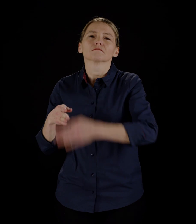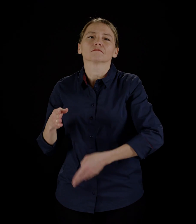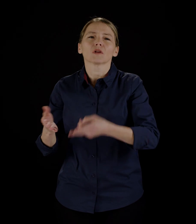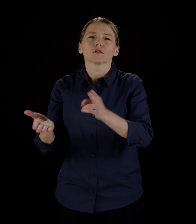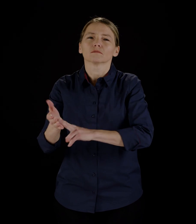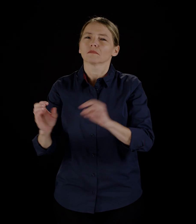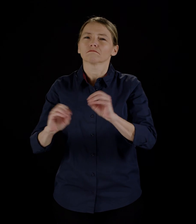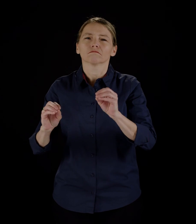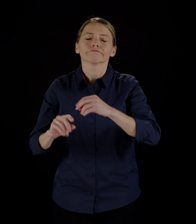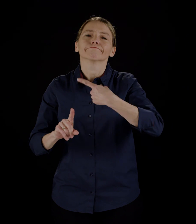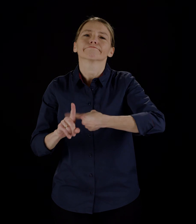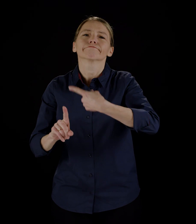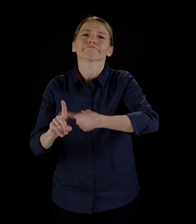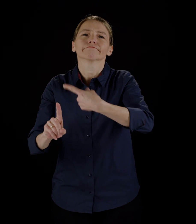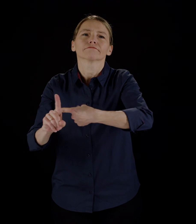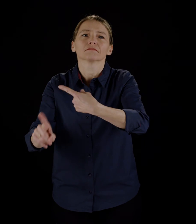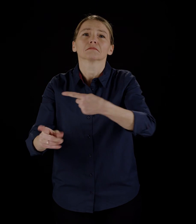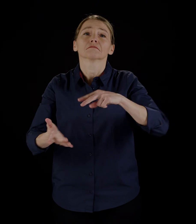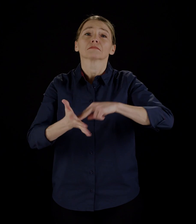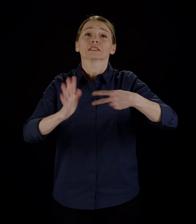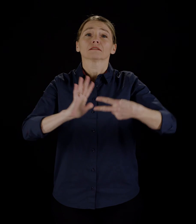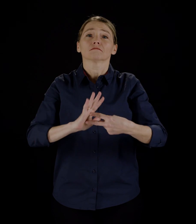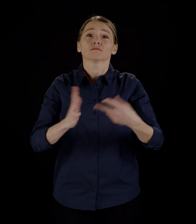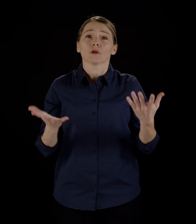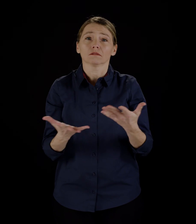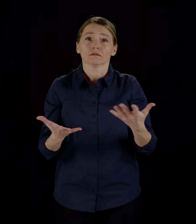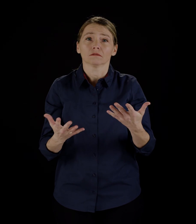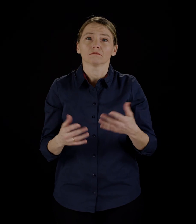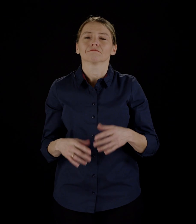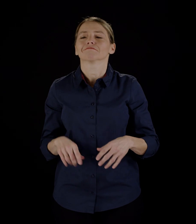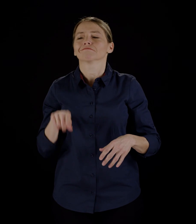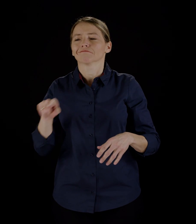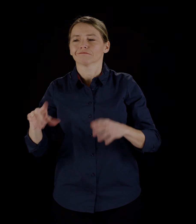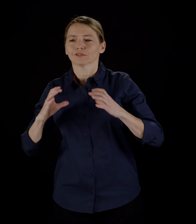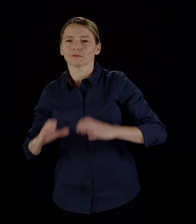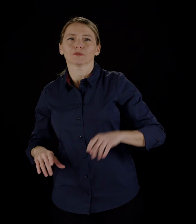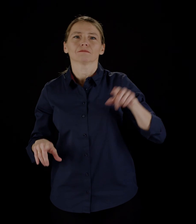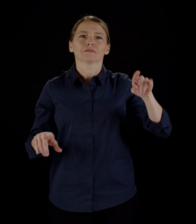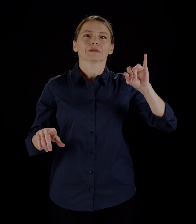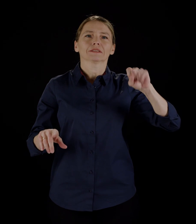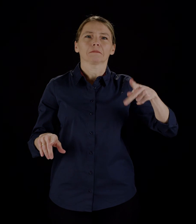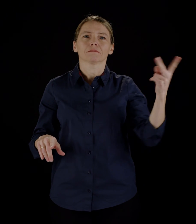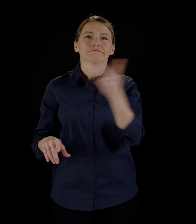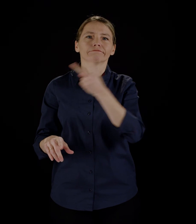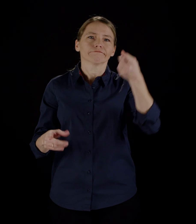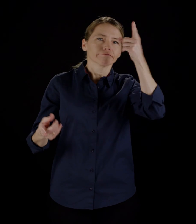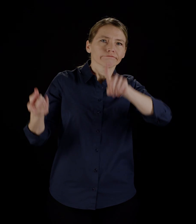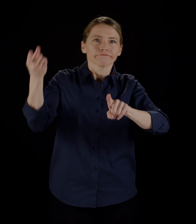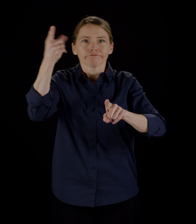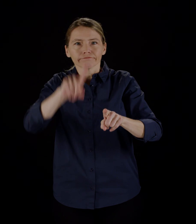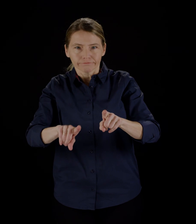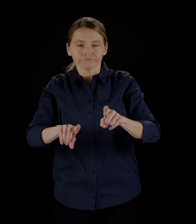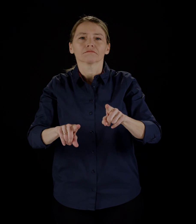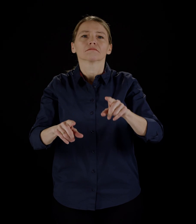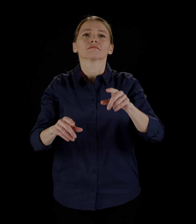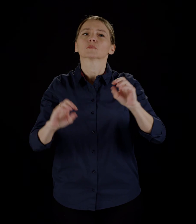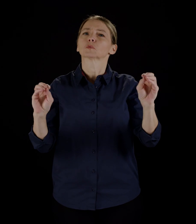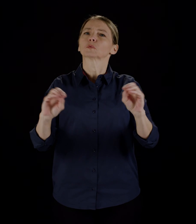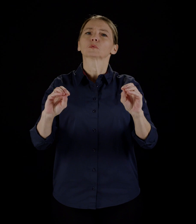A Month-to-month Contract is a binding agreement between an ISP and a customer that does not have a set duration.